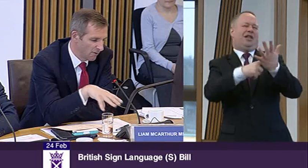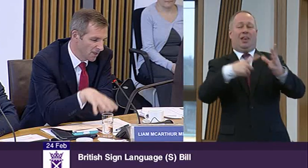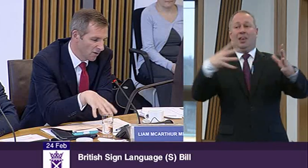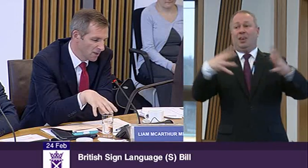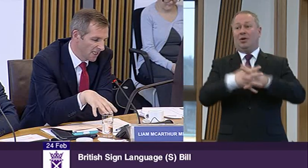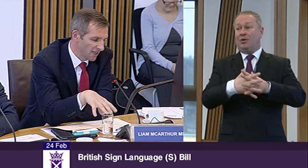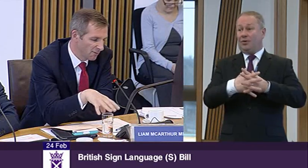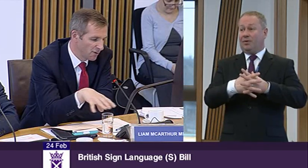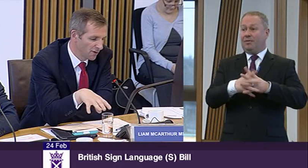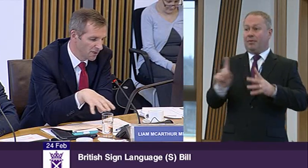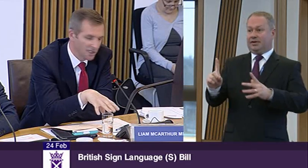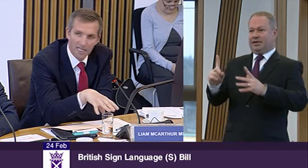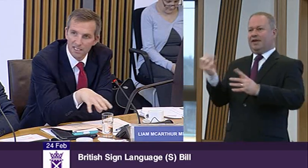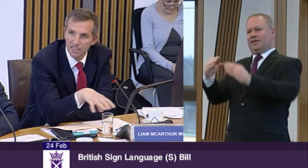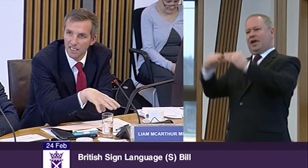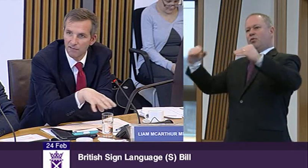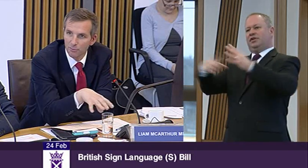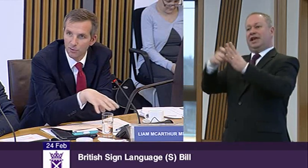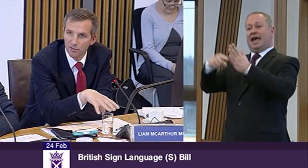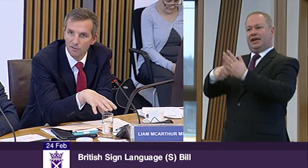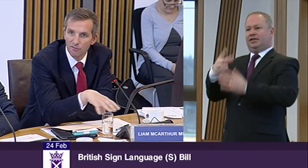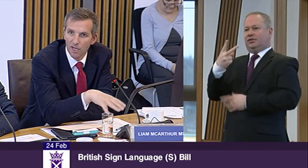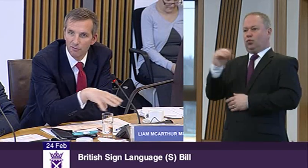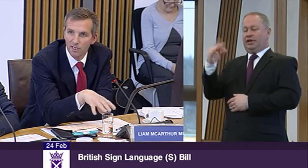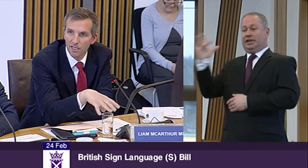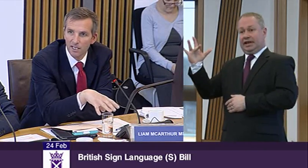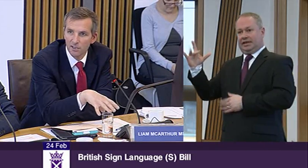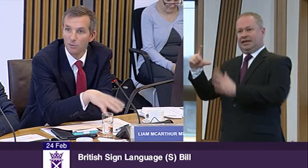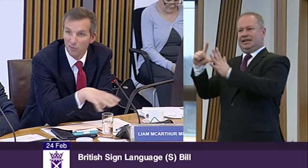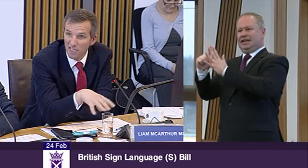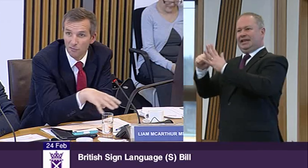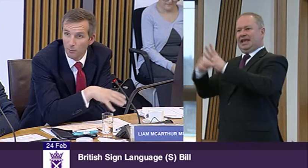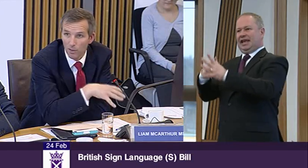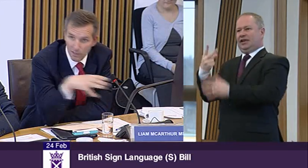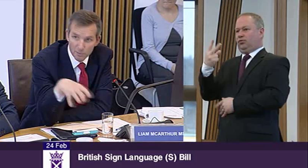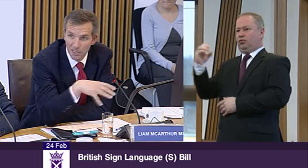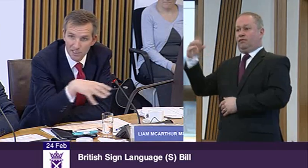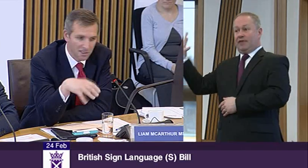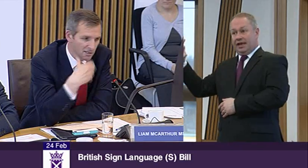McMahon said, we have the Equality Act from 2010, the DDA from 2005 and a human rights